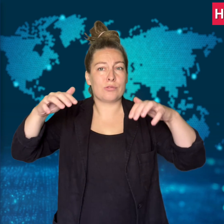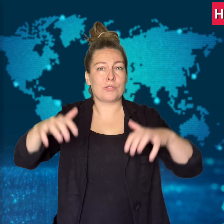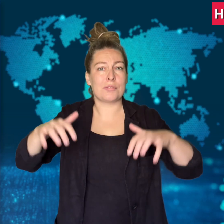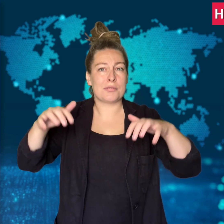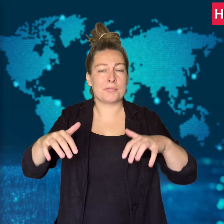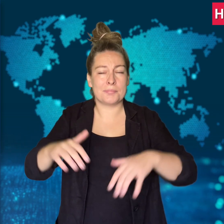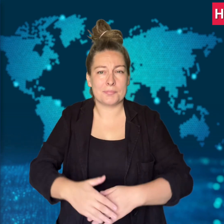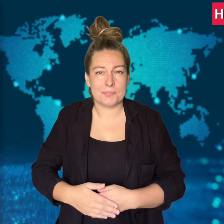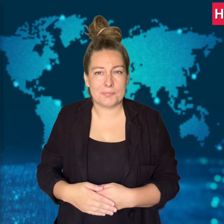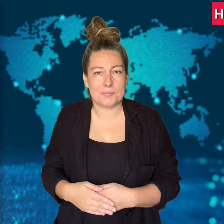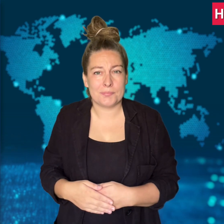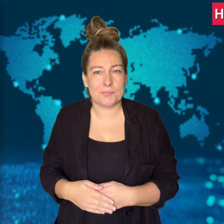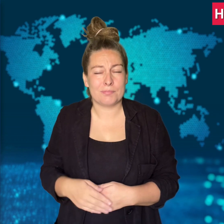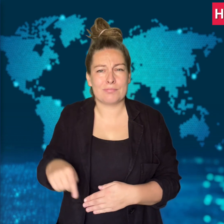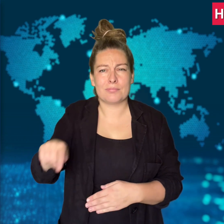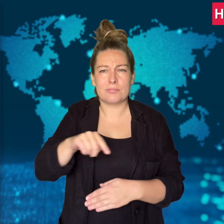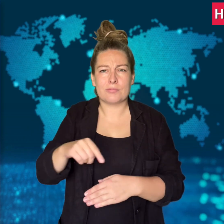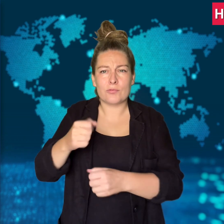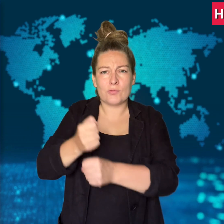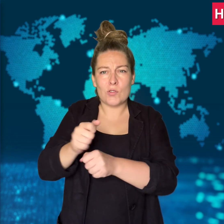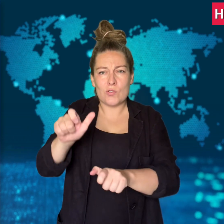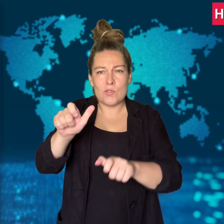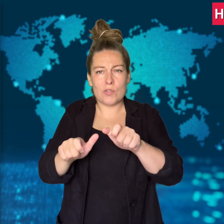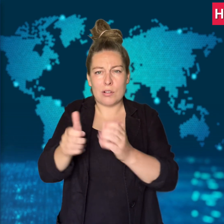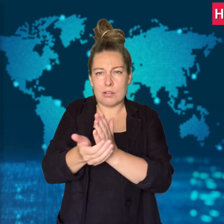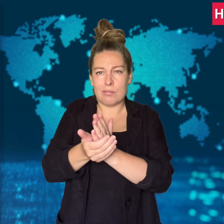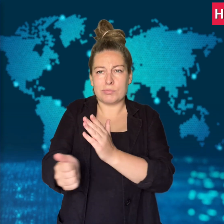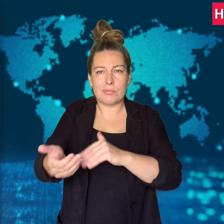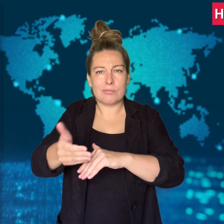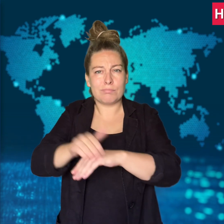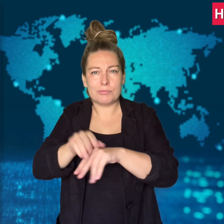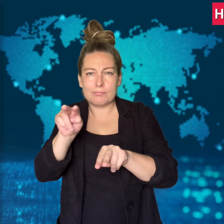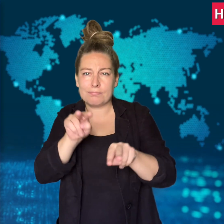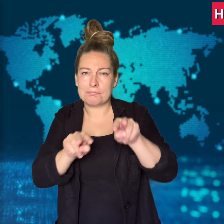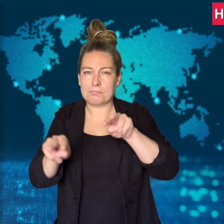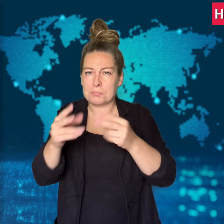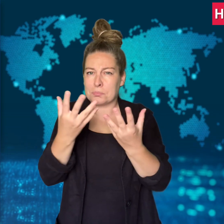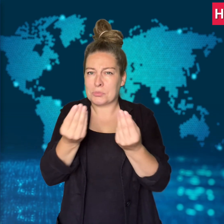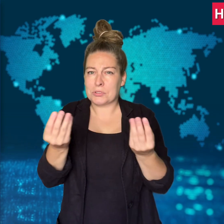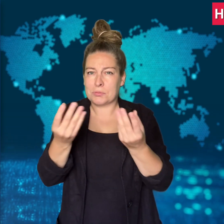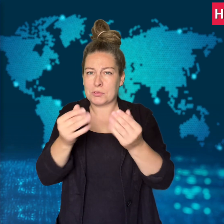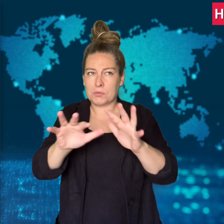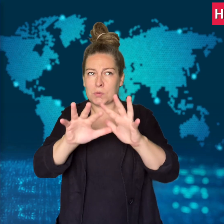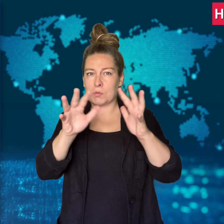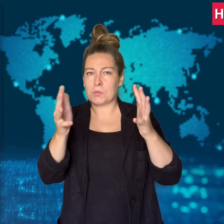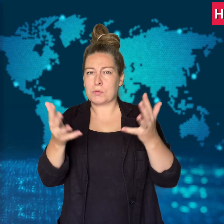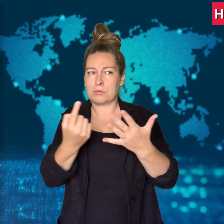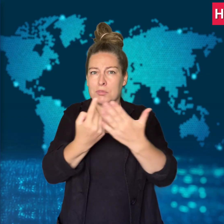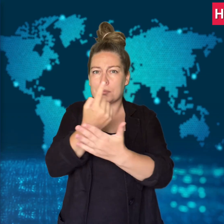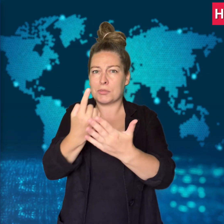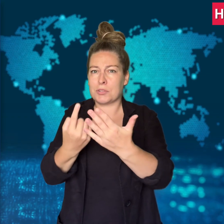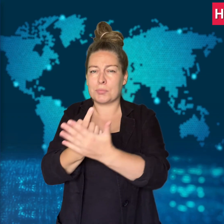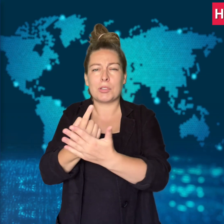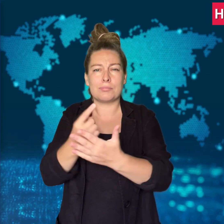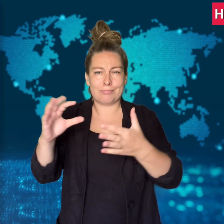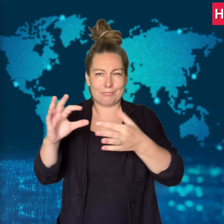Experts link these disasters to climate change: hotter, drier conditions